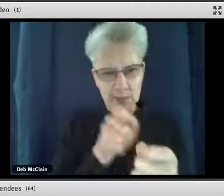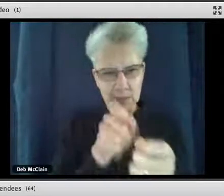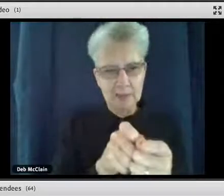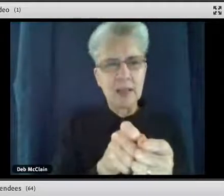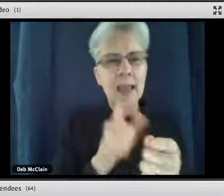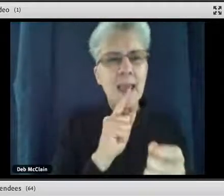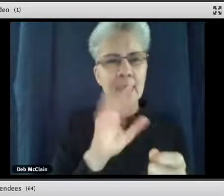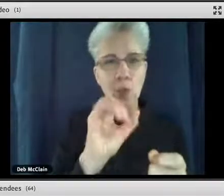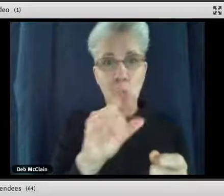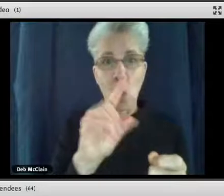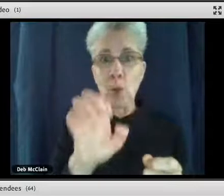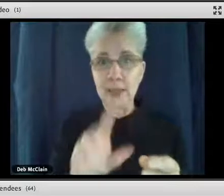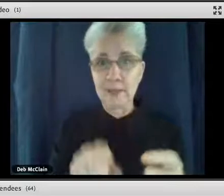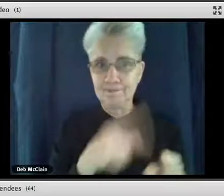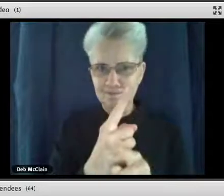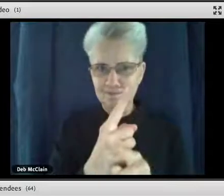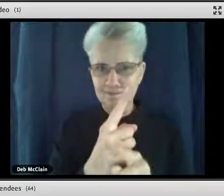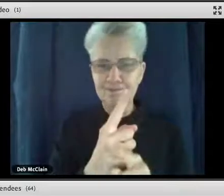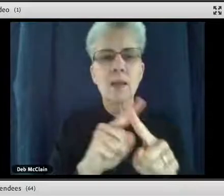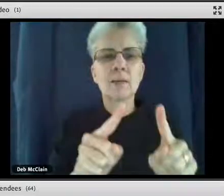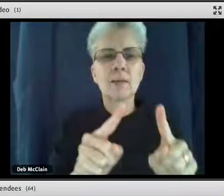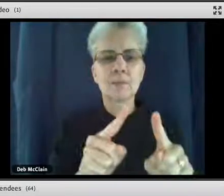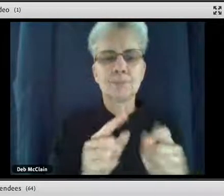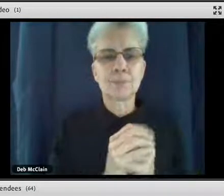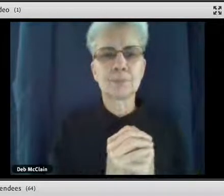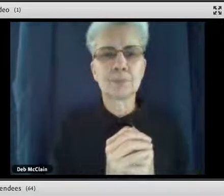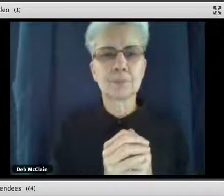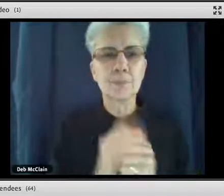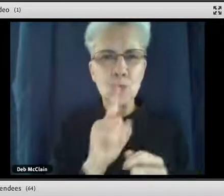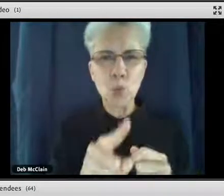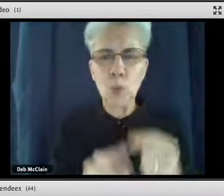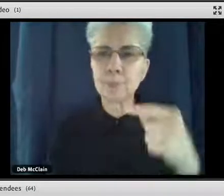First of all, just coded, period, but coded properly.